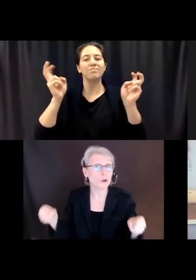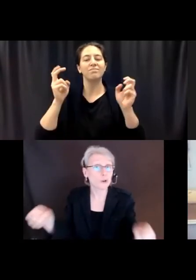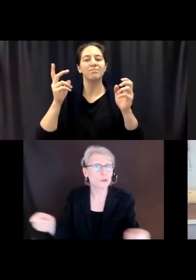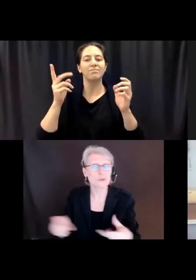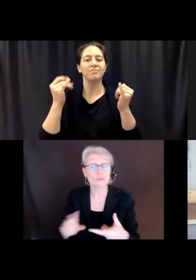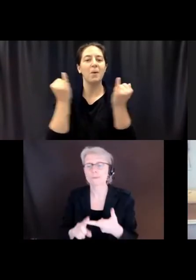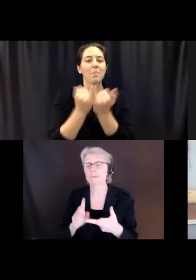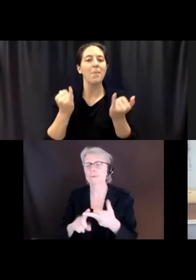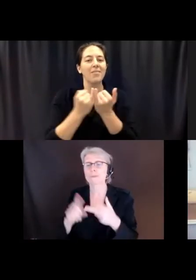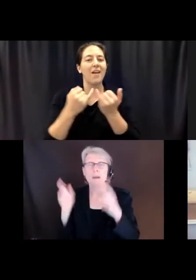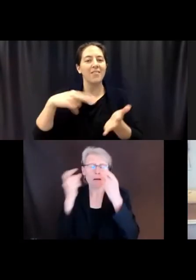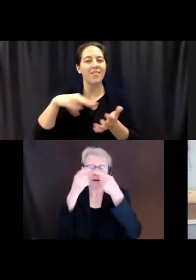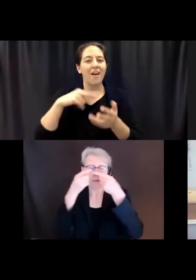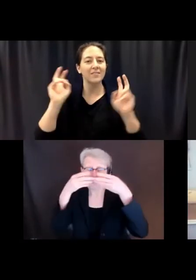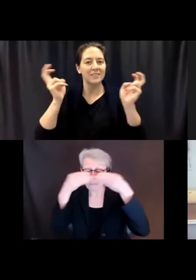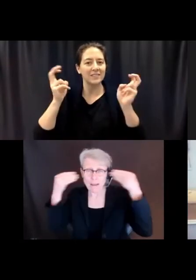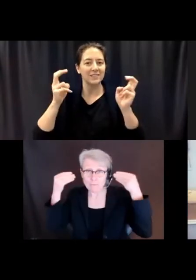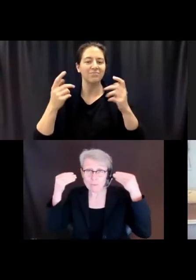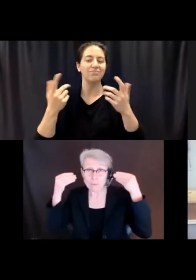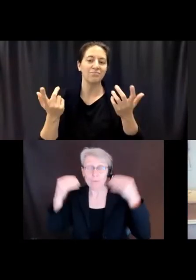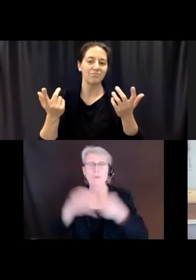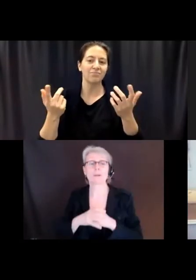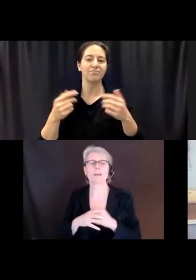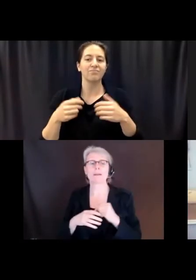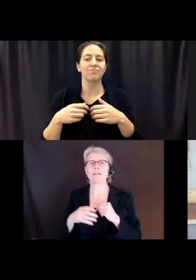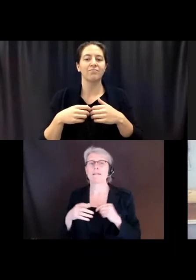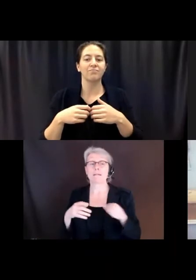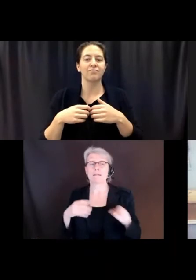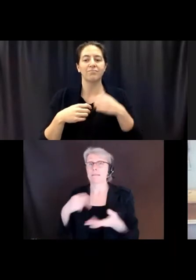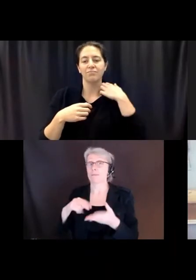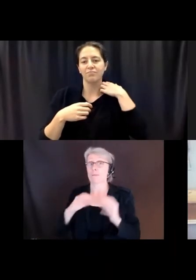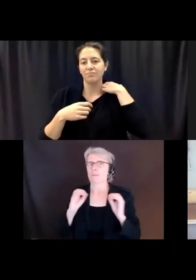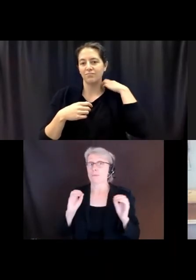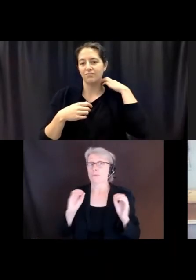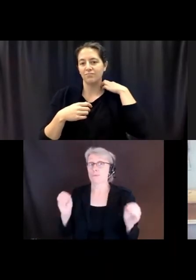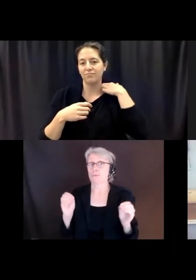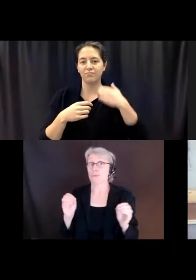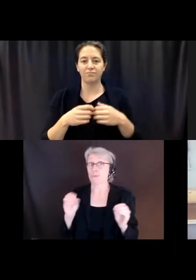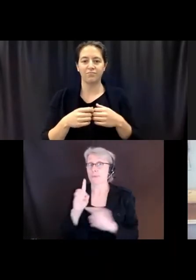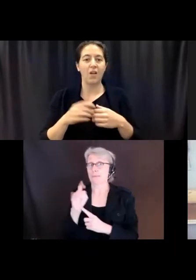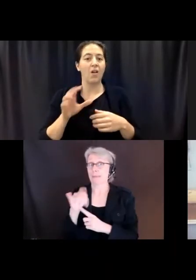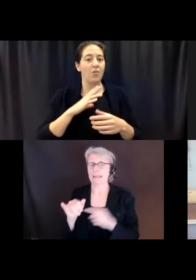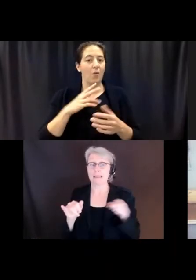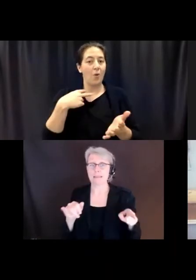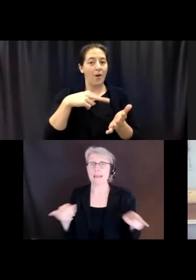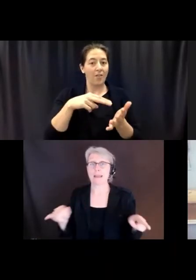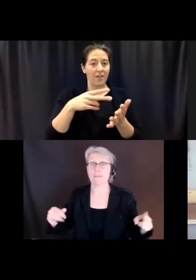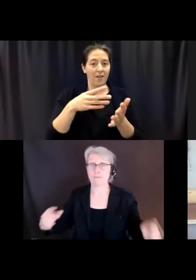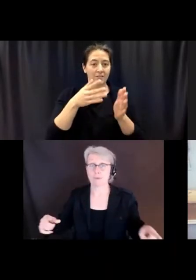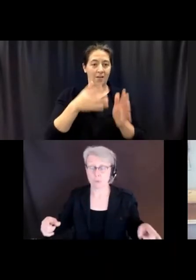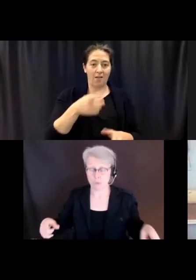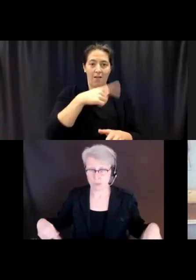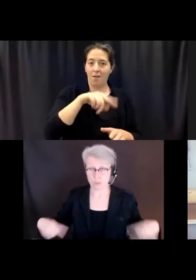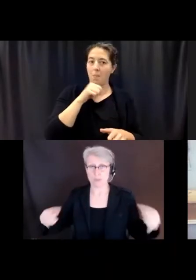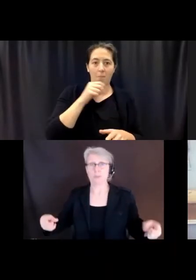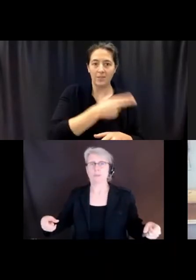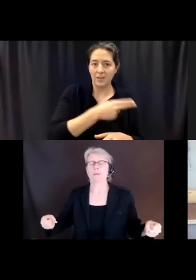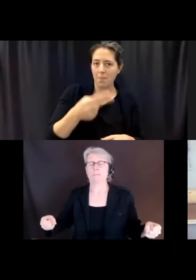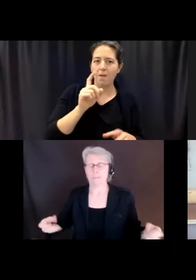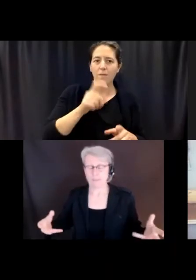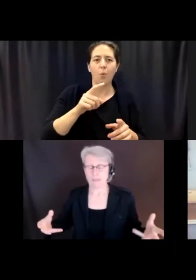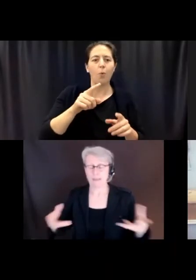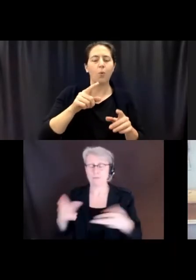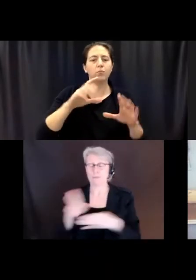WITHOUT DISABILITIES SPINS THE WHEEL AND WHATEVER IT LANDS ON HAS TO USE WHATEVER MATERIAL AS